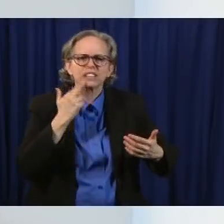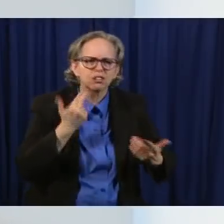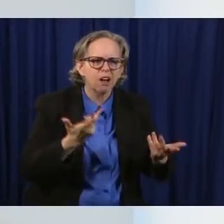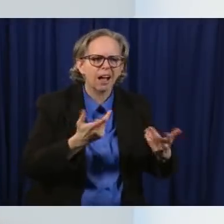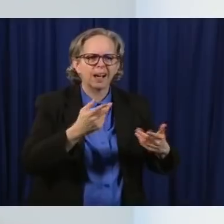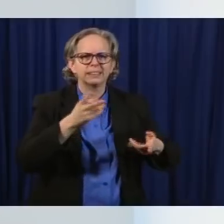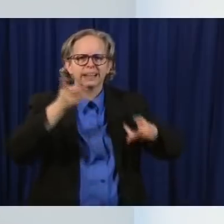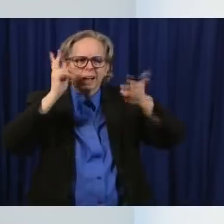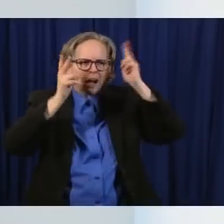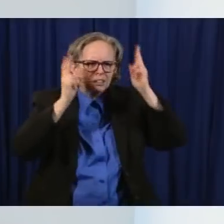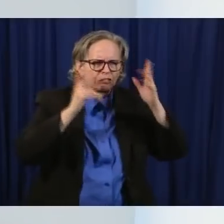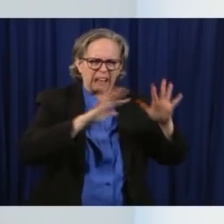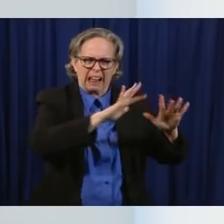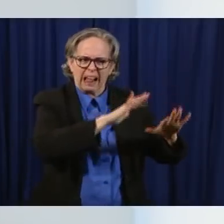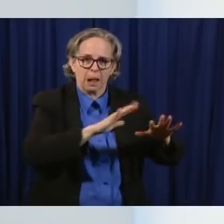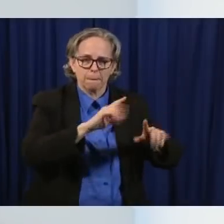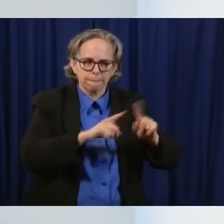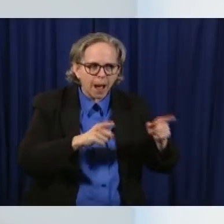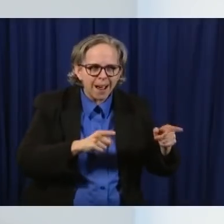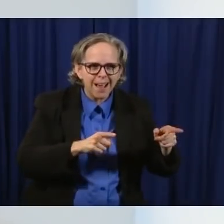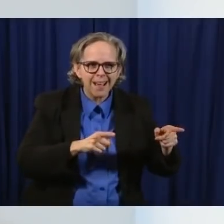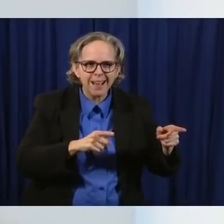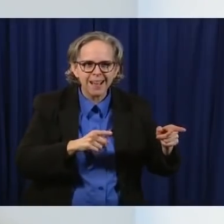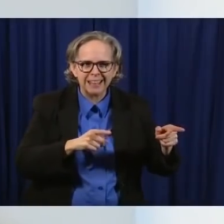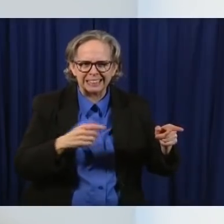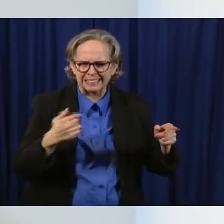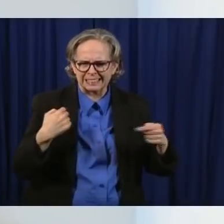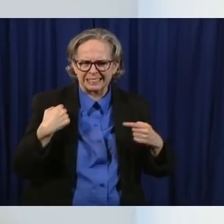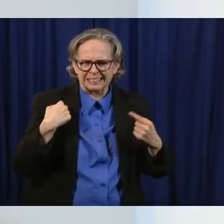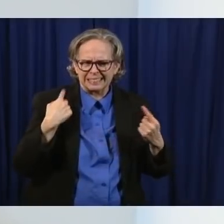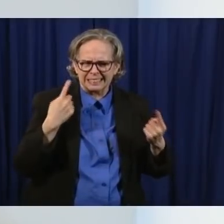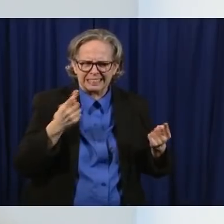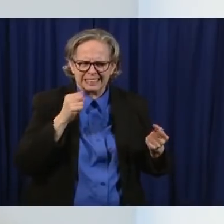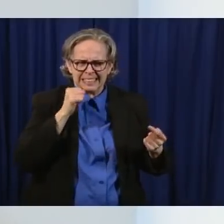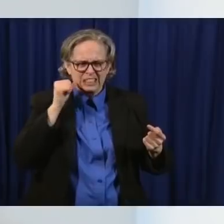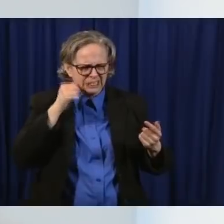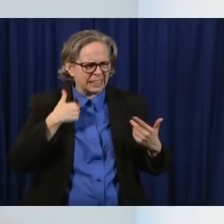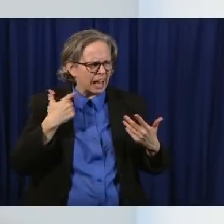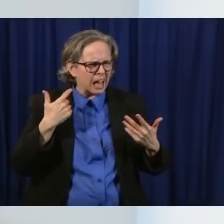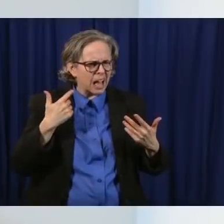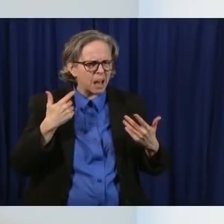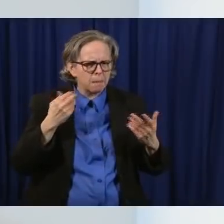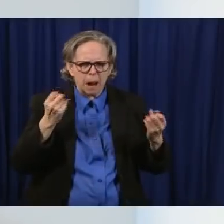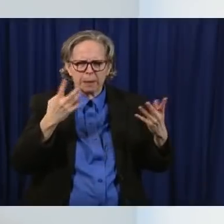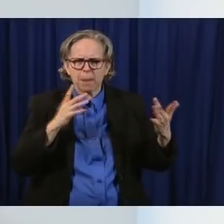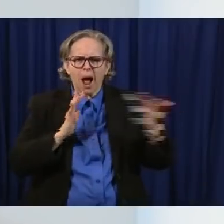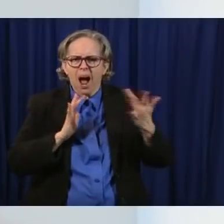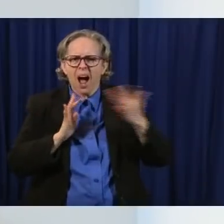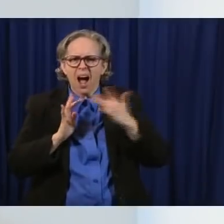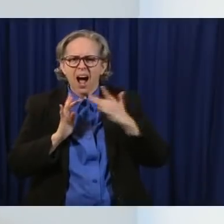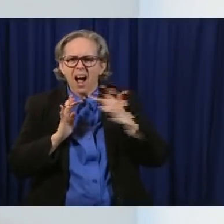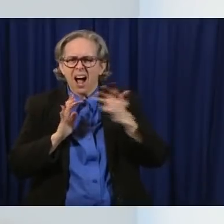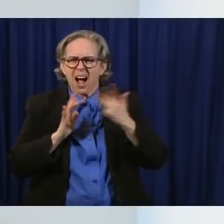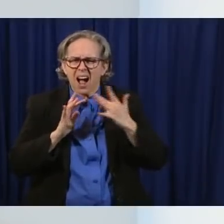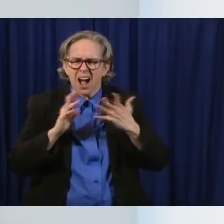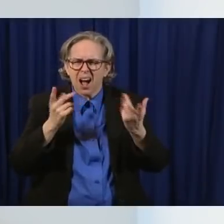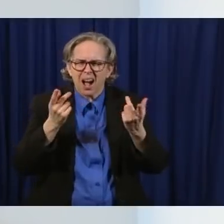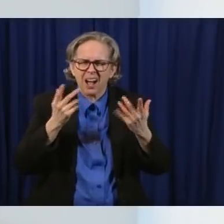JON. THANK YOU, GOVERNOR PITT I HAD NOT INTENDED TO BE HERE TODAY BECAUSE I WAS GOING TO BE WORKING ON THE GUIDANCE ON RESTAURANTS AND ON PERSONAL CARE AND SOME OTHERS BUT WE